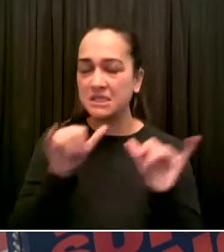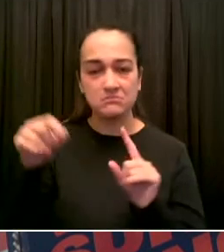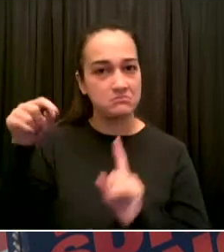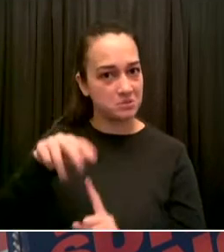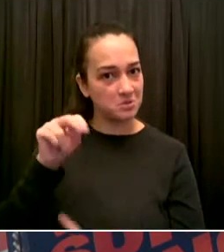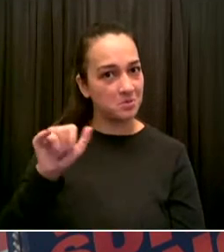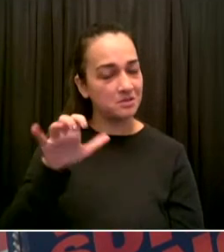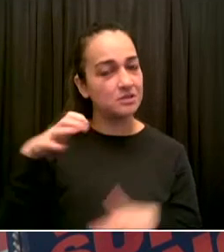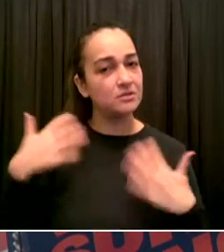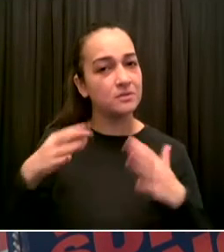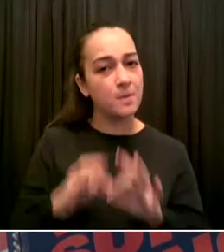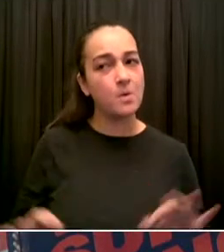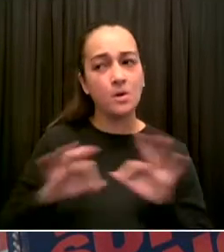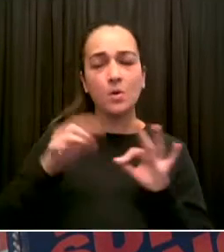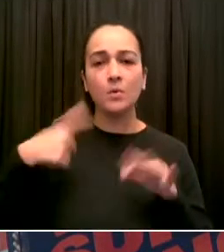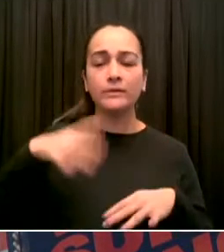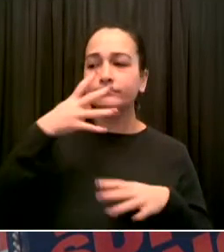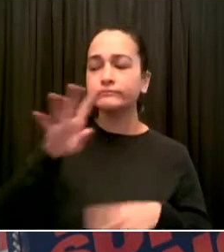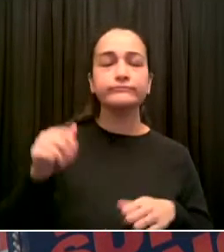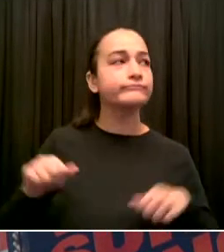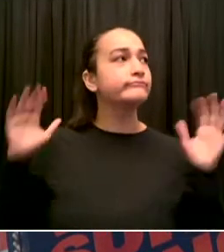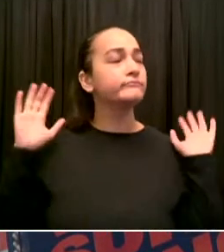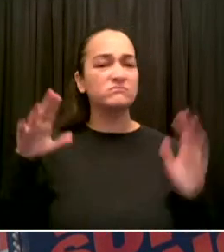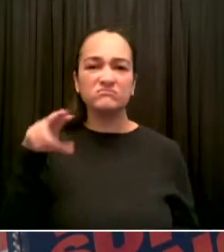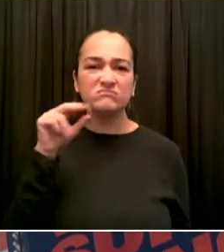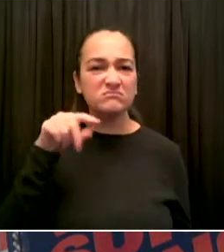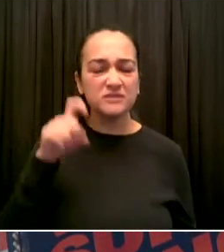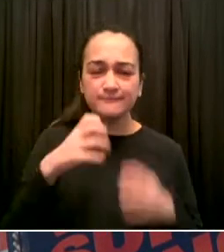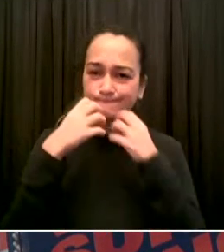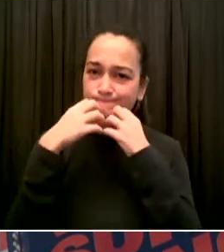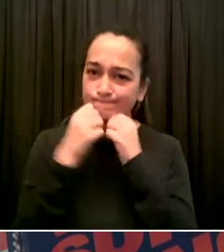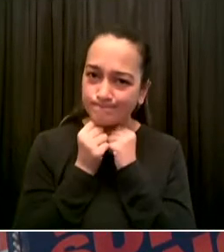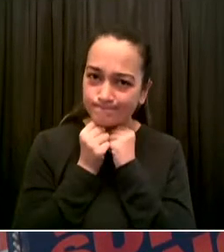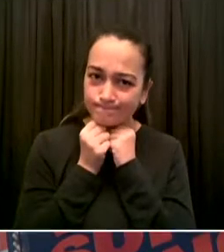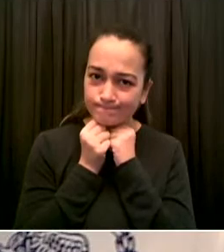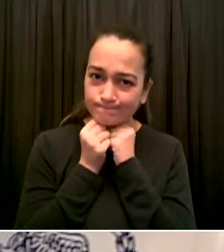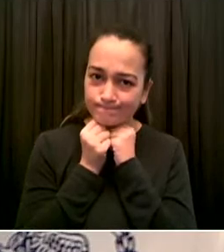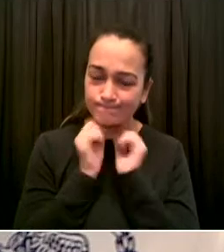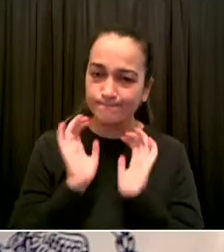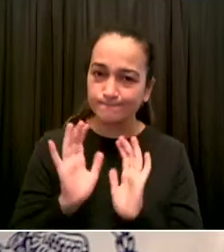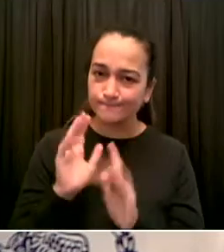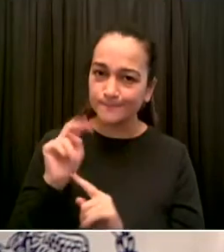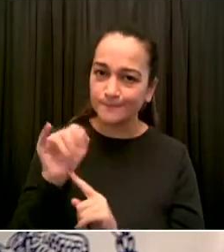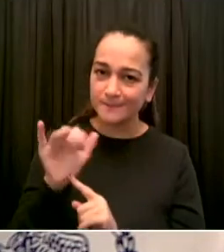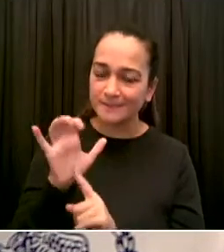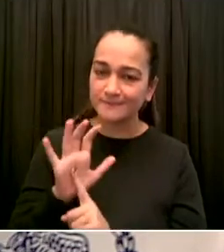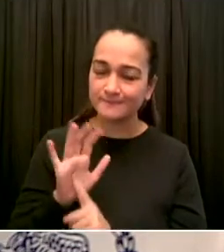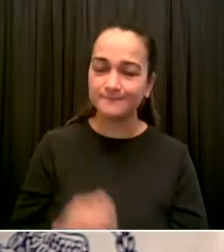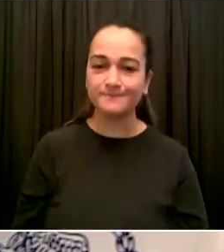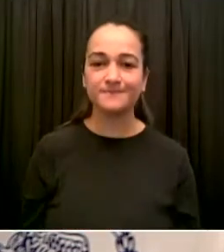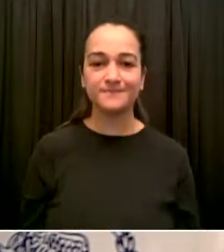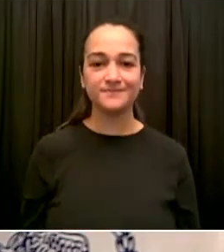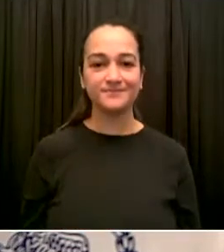TO MAKE A IVLING IN THIS TIME,